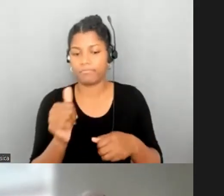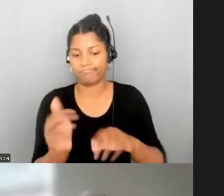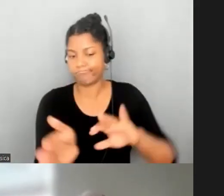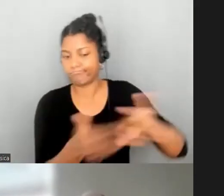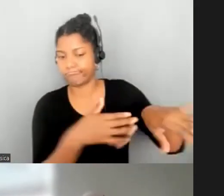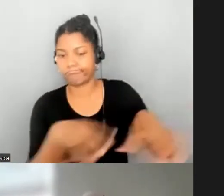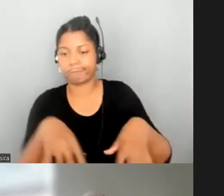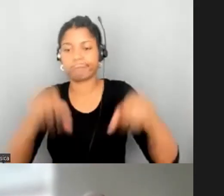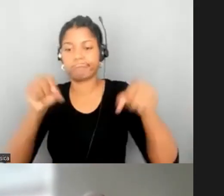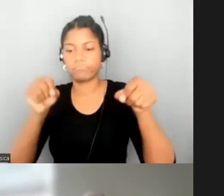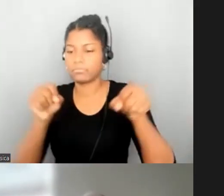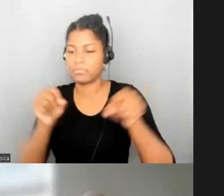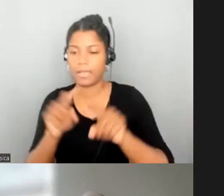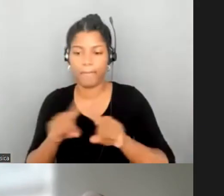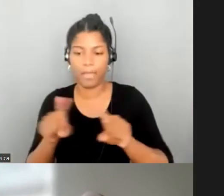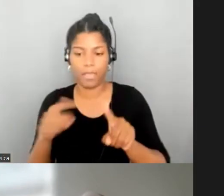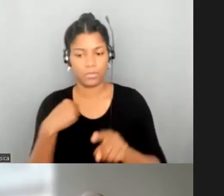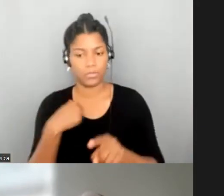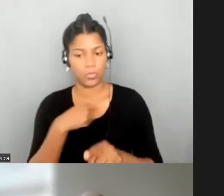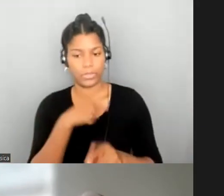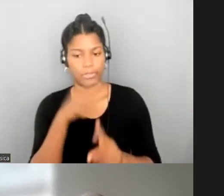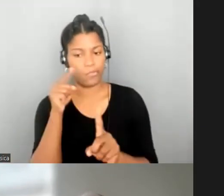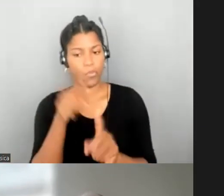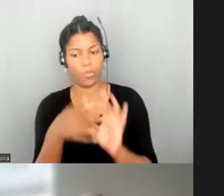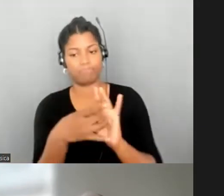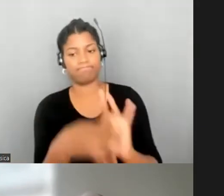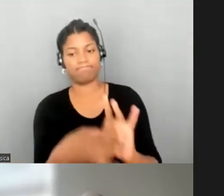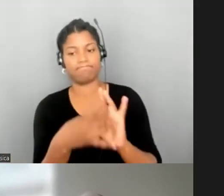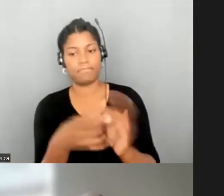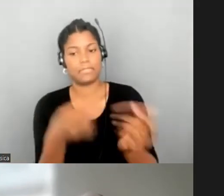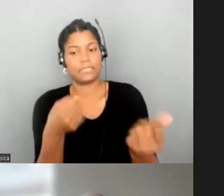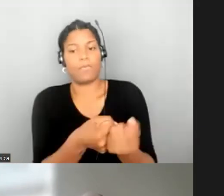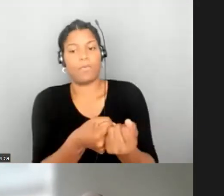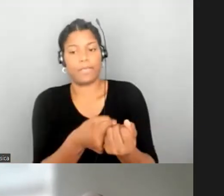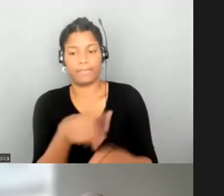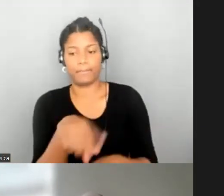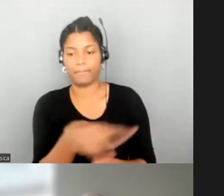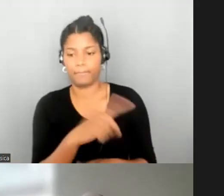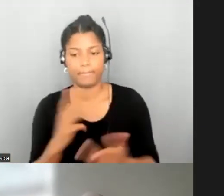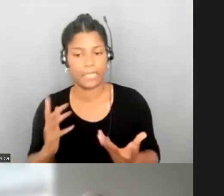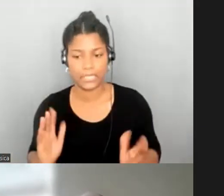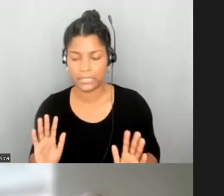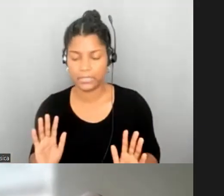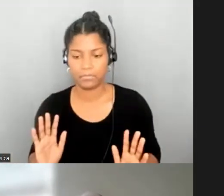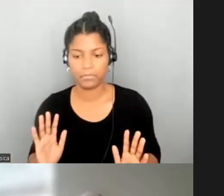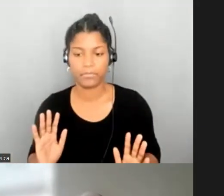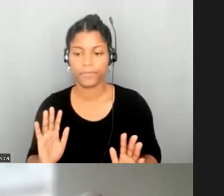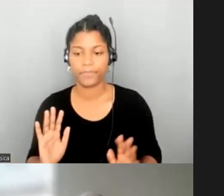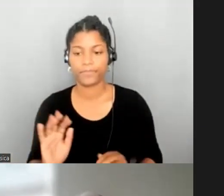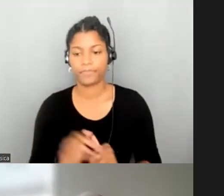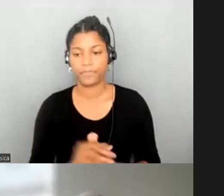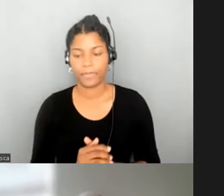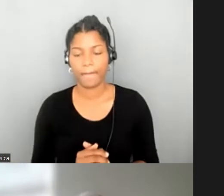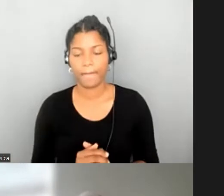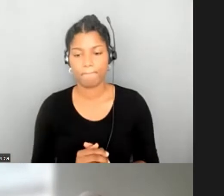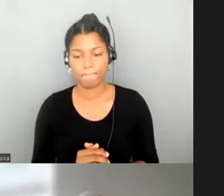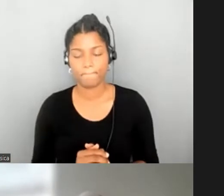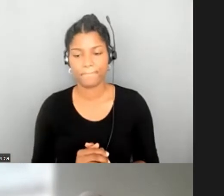at the nursing homes, but just be there to help support the transition for the person,